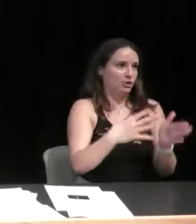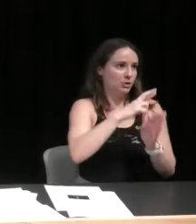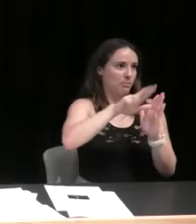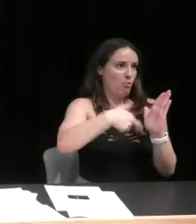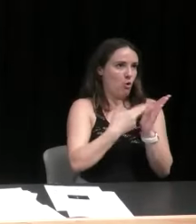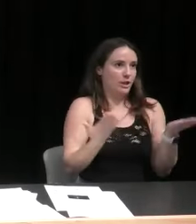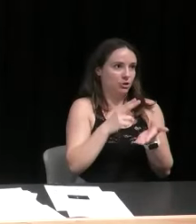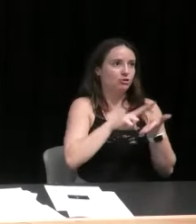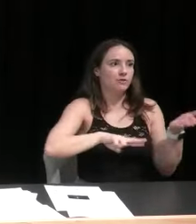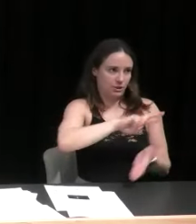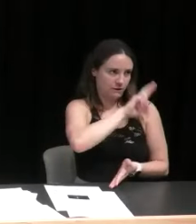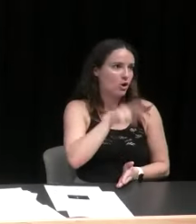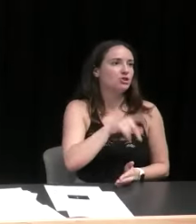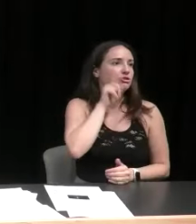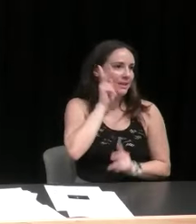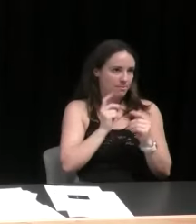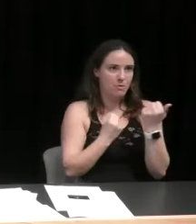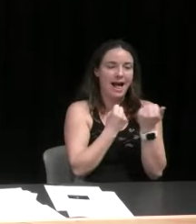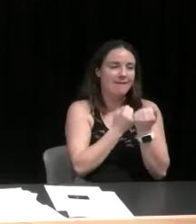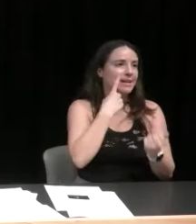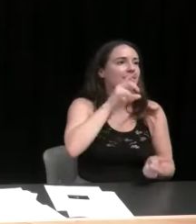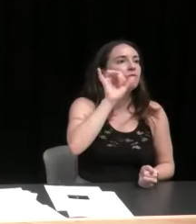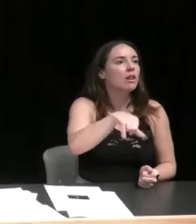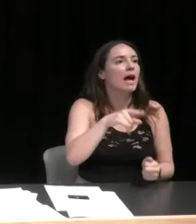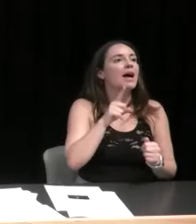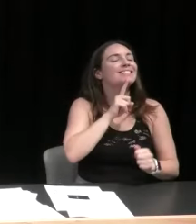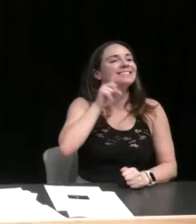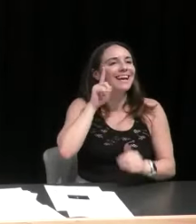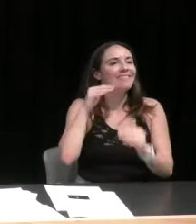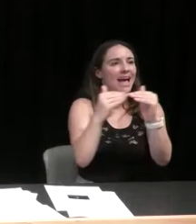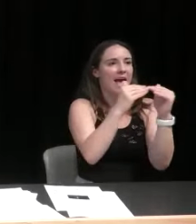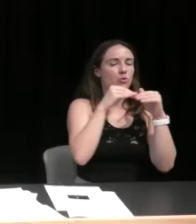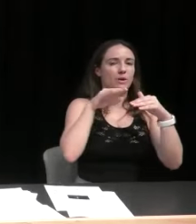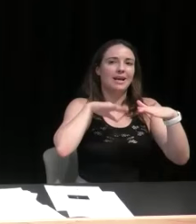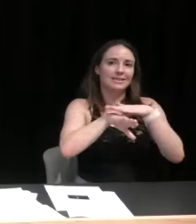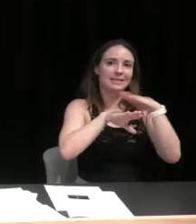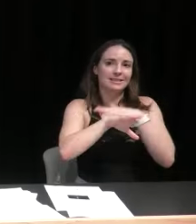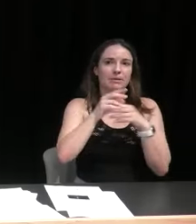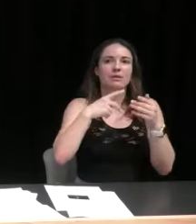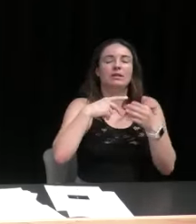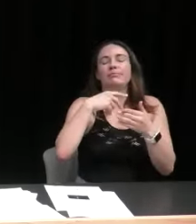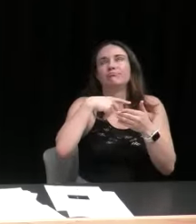did just hire a new individual in a leadership role here at the University of Rochester uh he